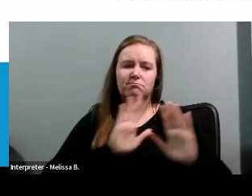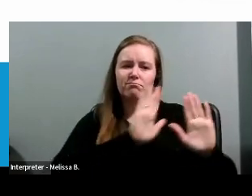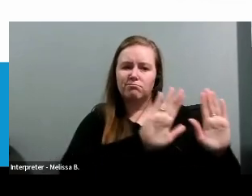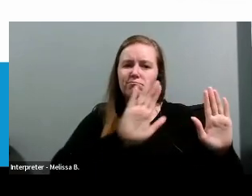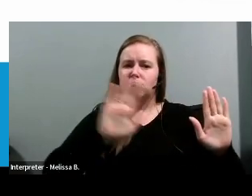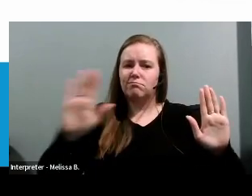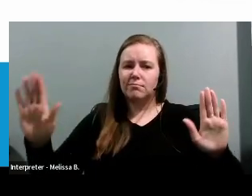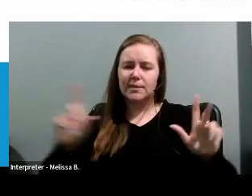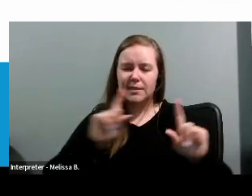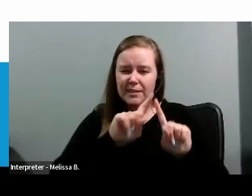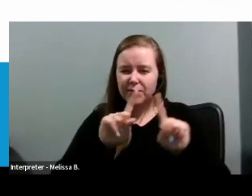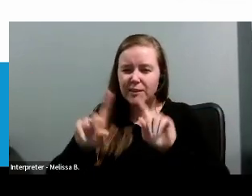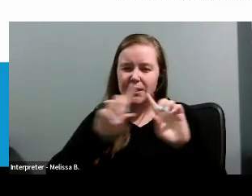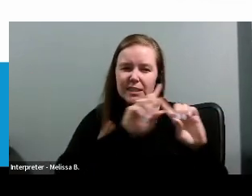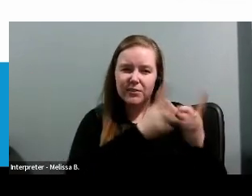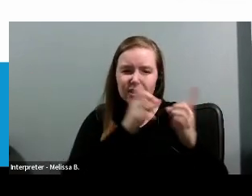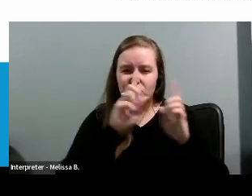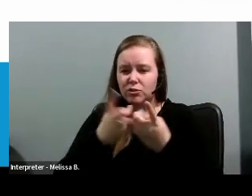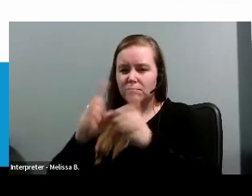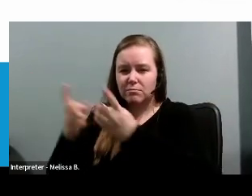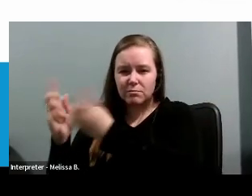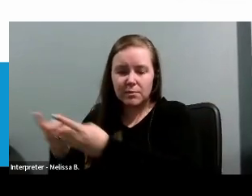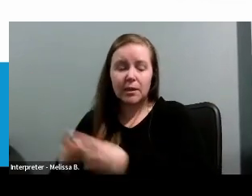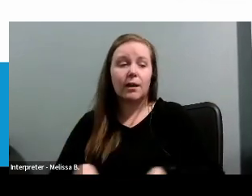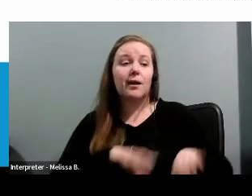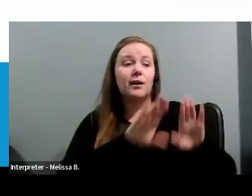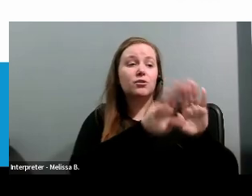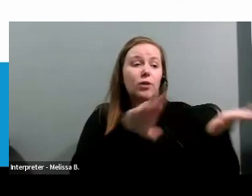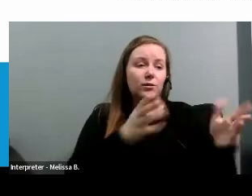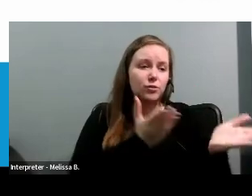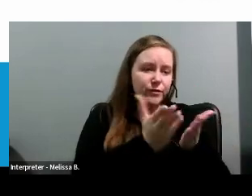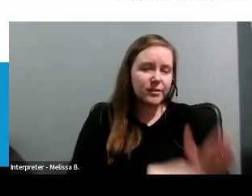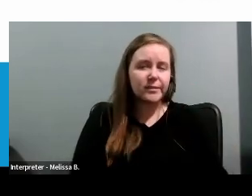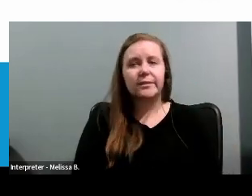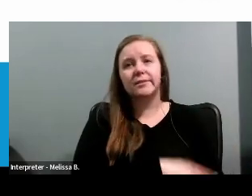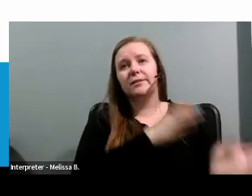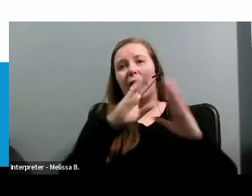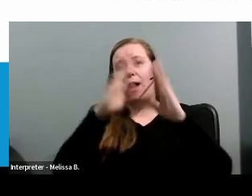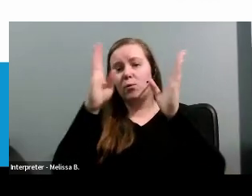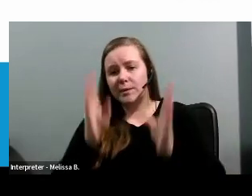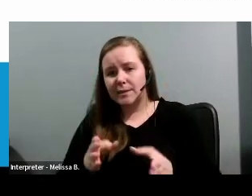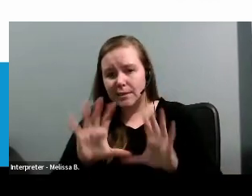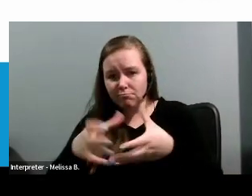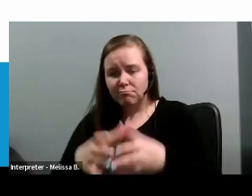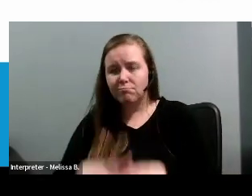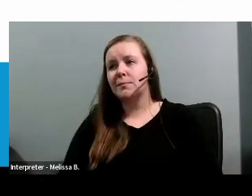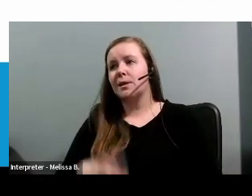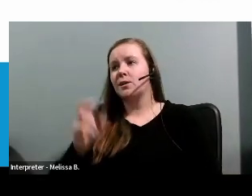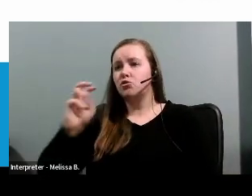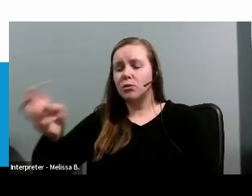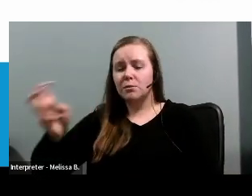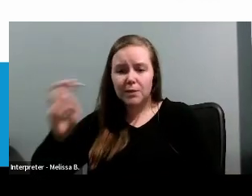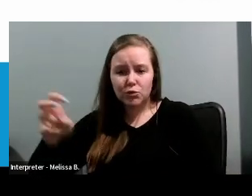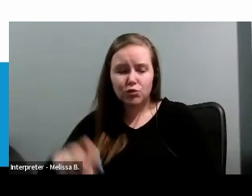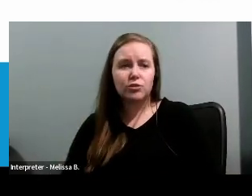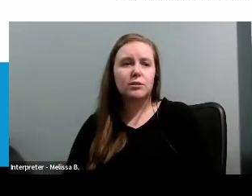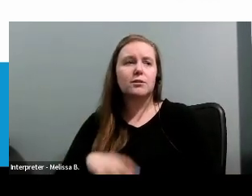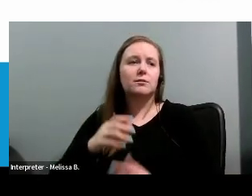Shannon Spencer (she/her): So you can have children's services, housing, transportation, environment, the list goes on.